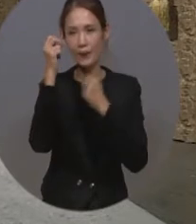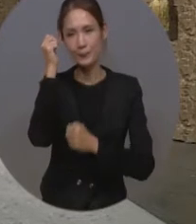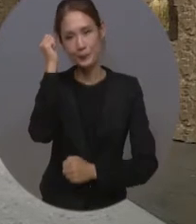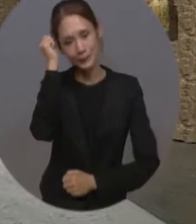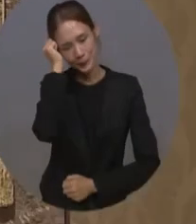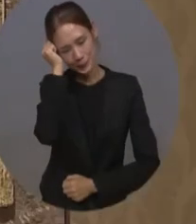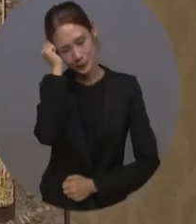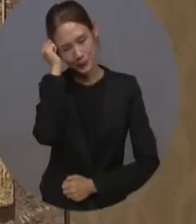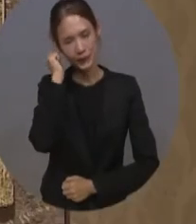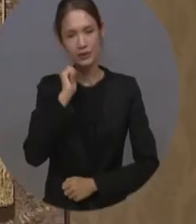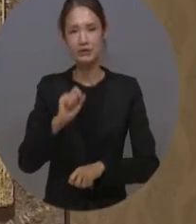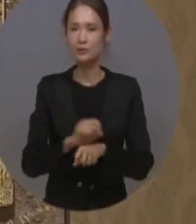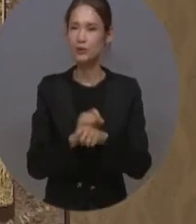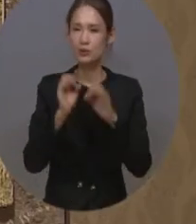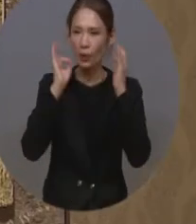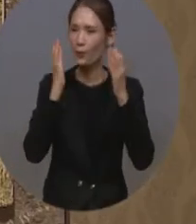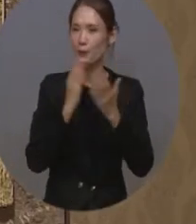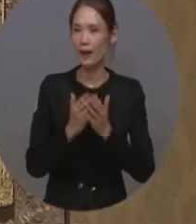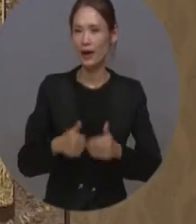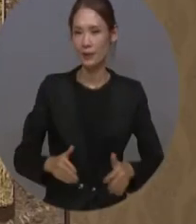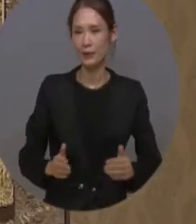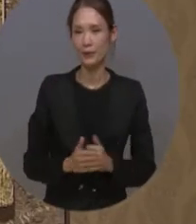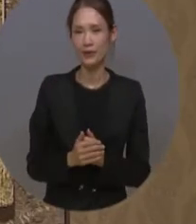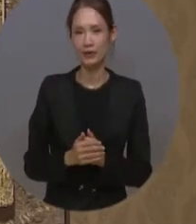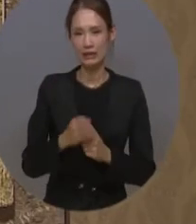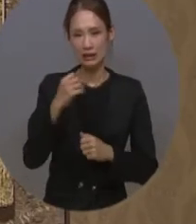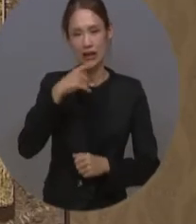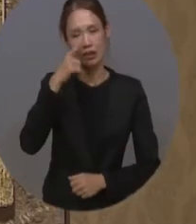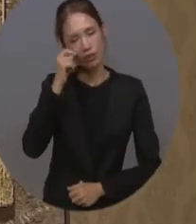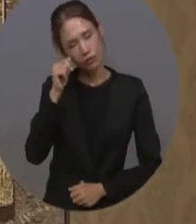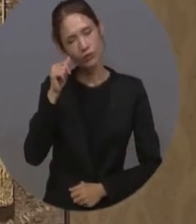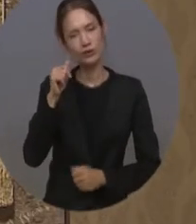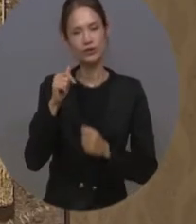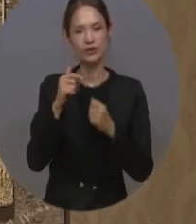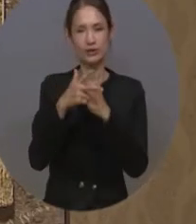We just sleep because we're sleepy and wake up because it is morning